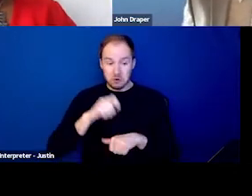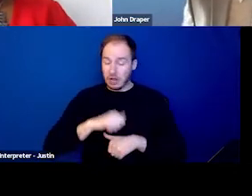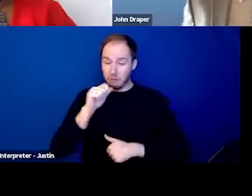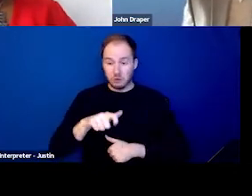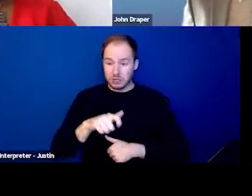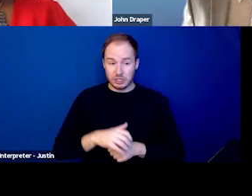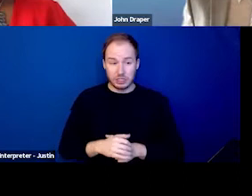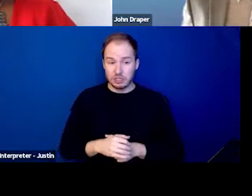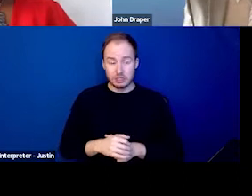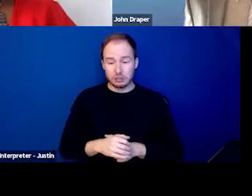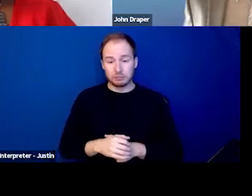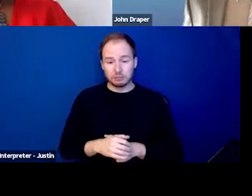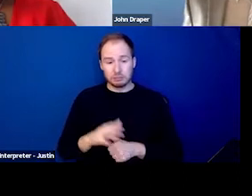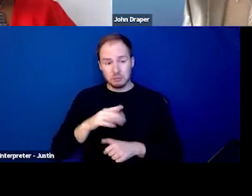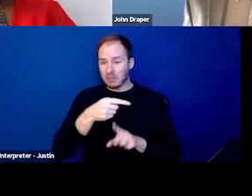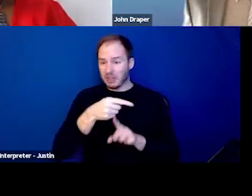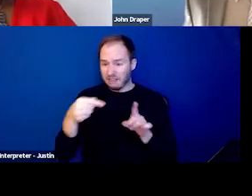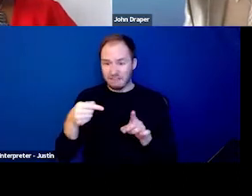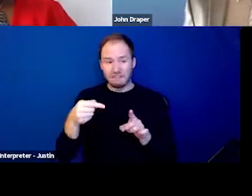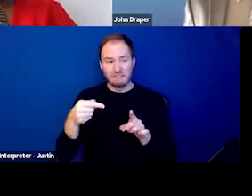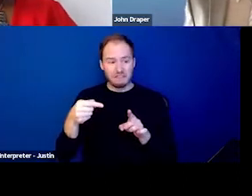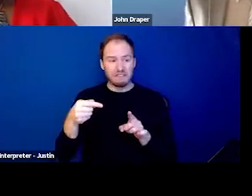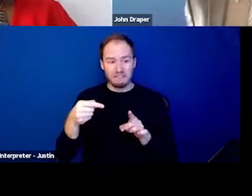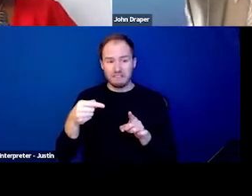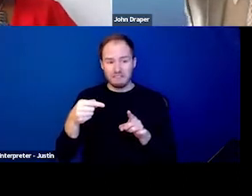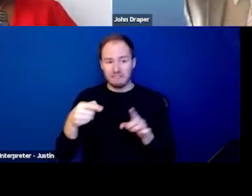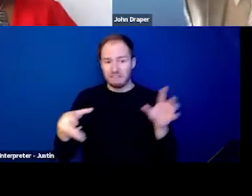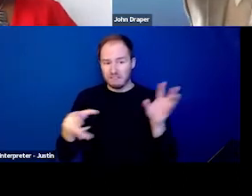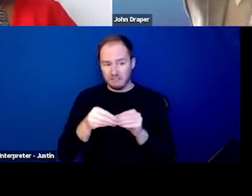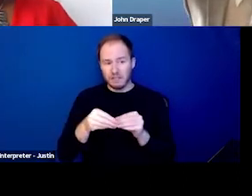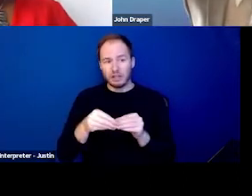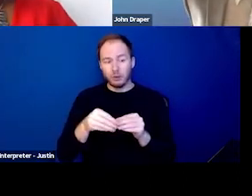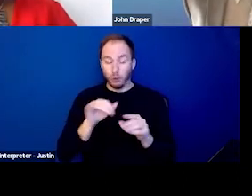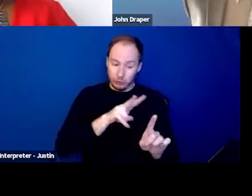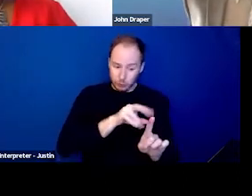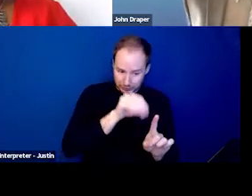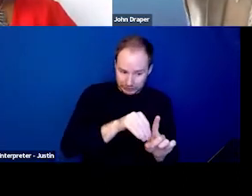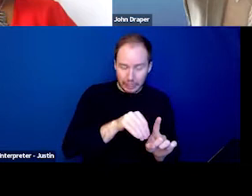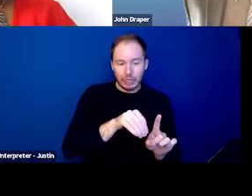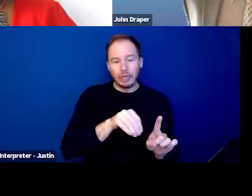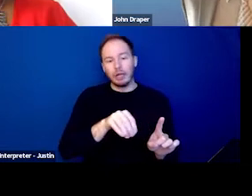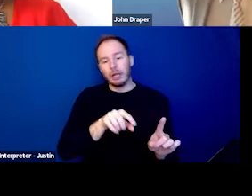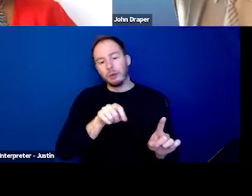And more than half of that time, more than half of that 2% are people who are willing to collaborate